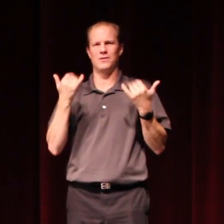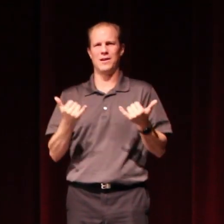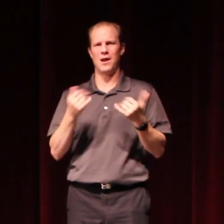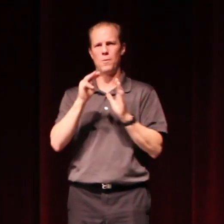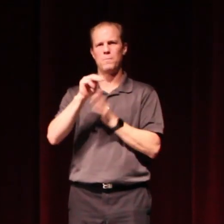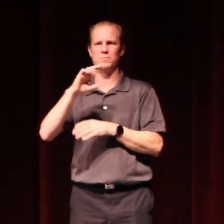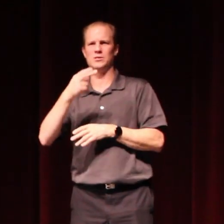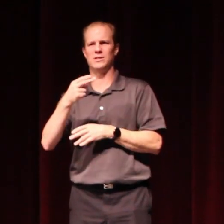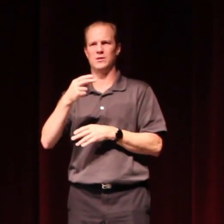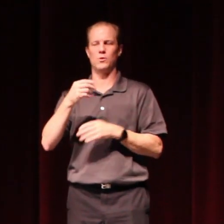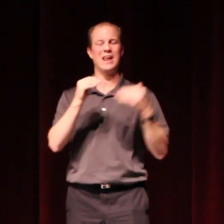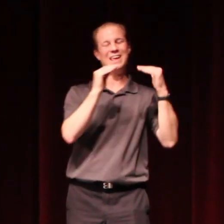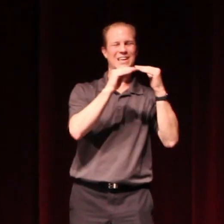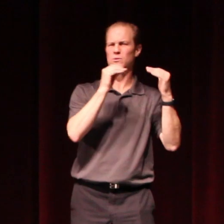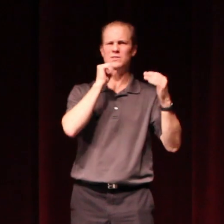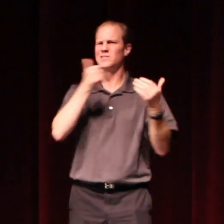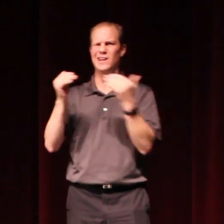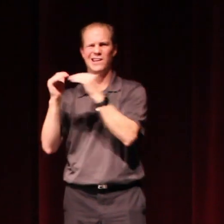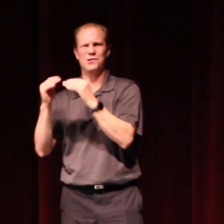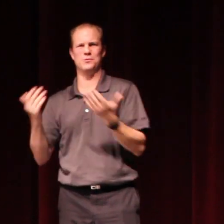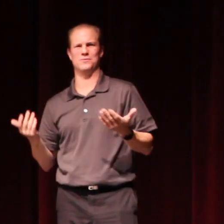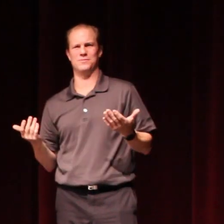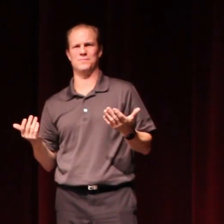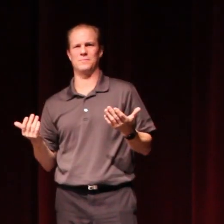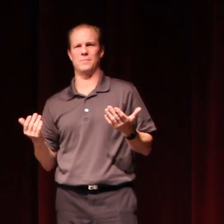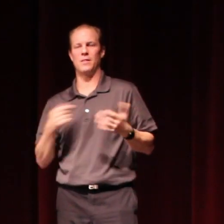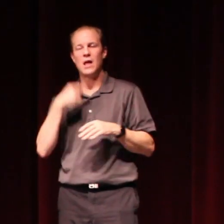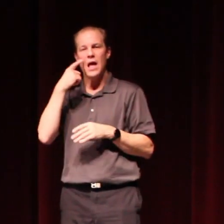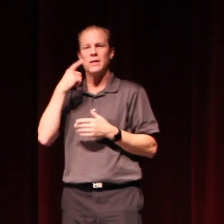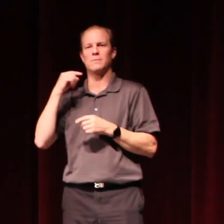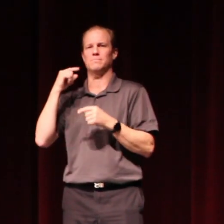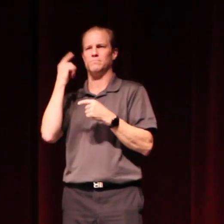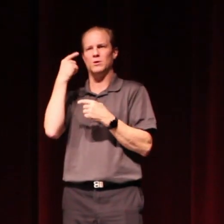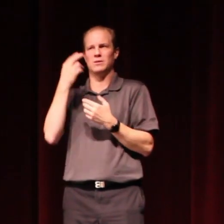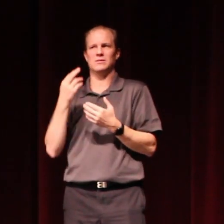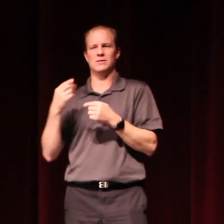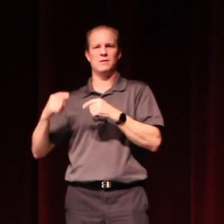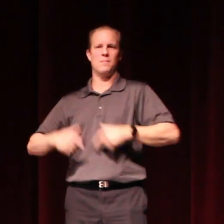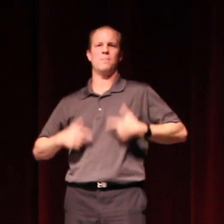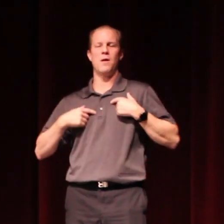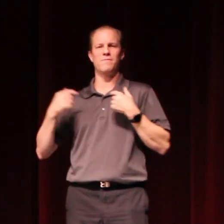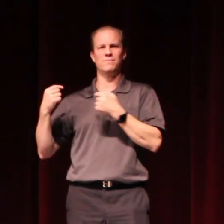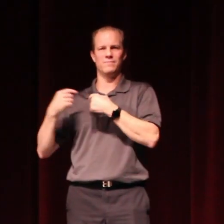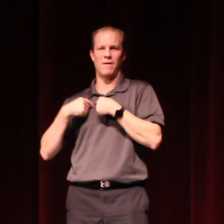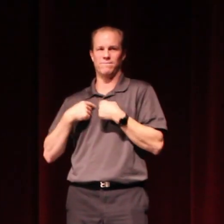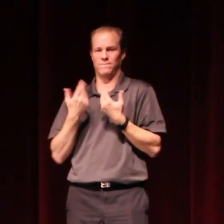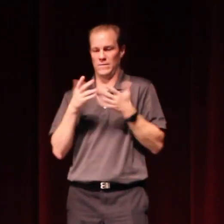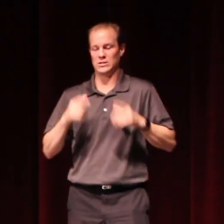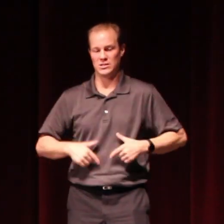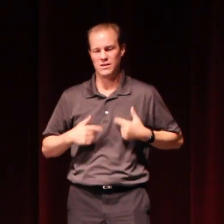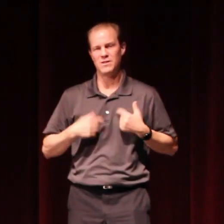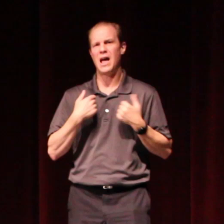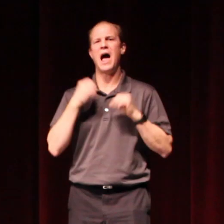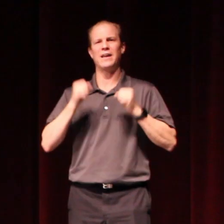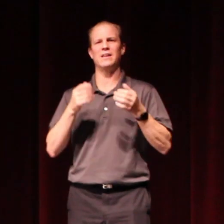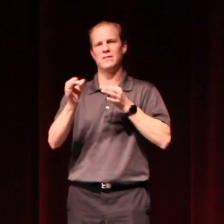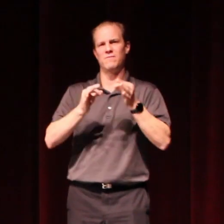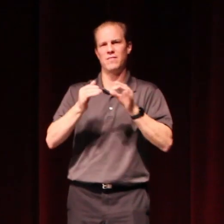and I think because of the life I've lived, I can define that better, and to both sides of